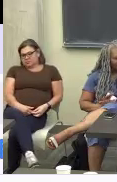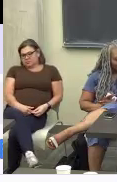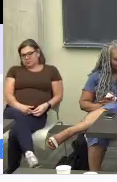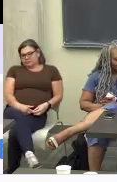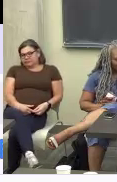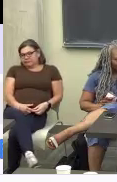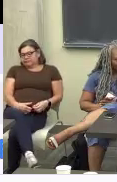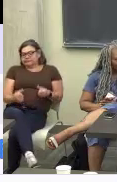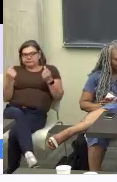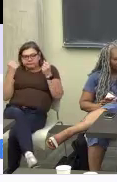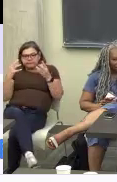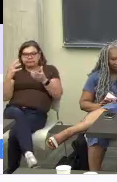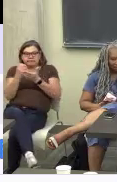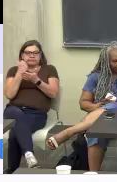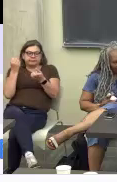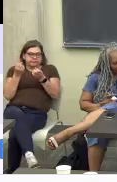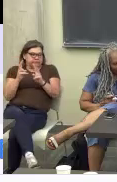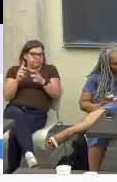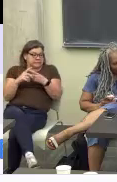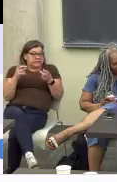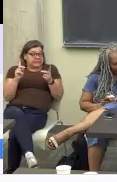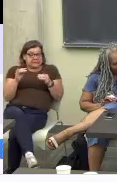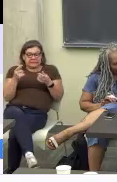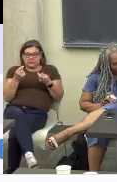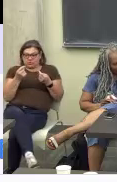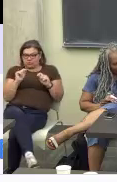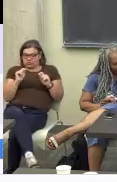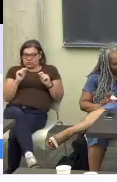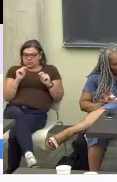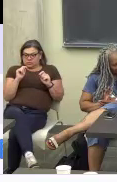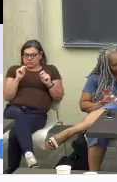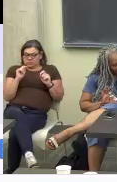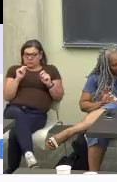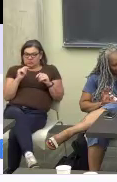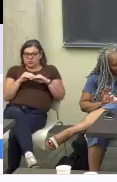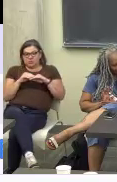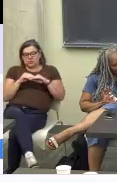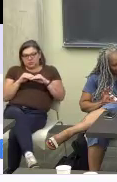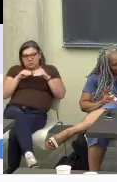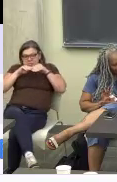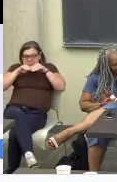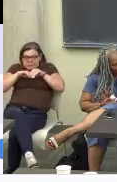out there to your point. I actually did try to infuse accessibility in the project